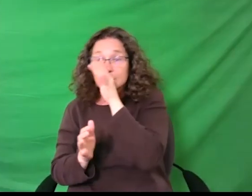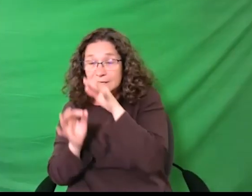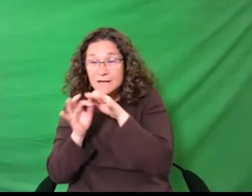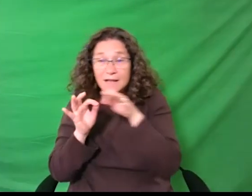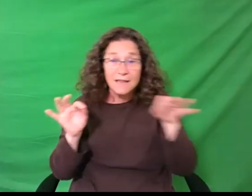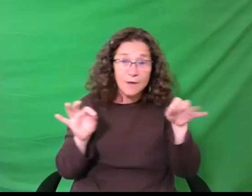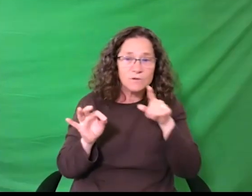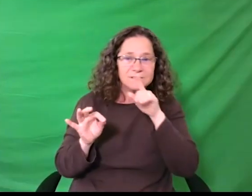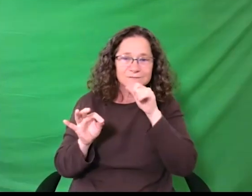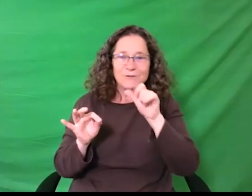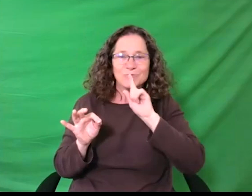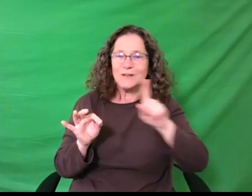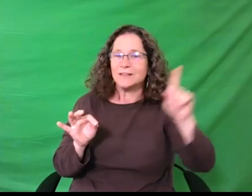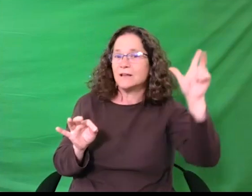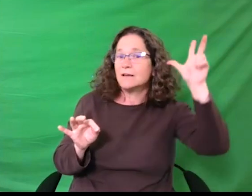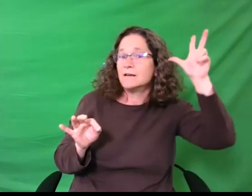It's an auditory visual process.